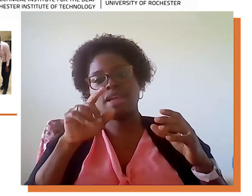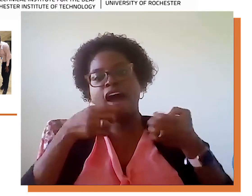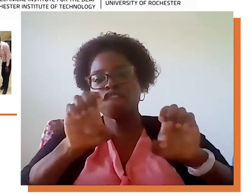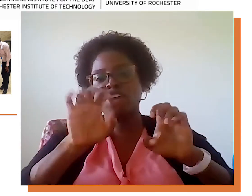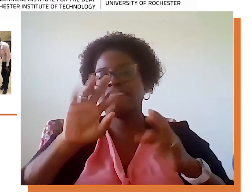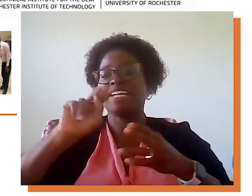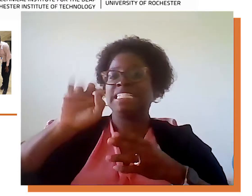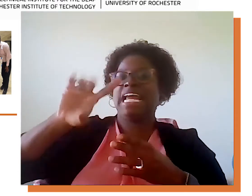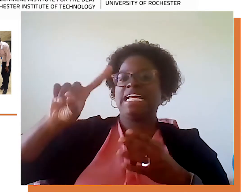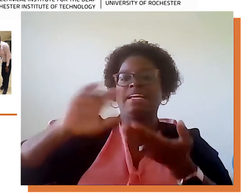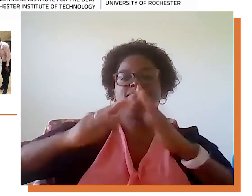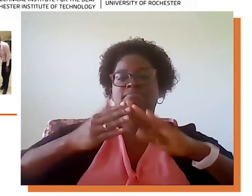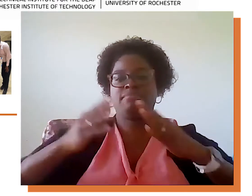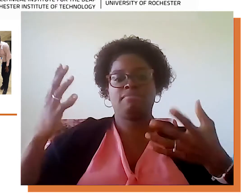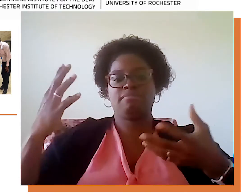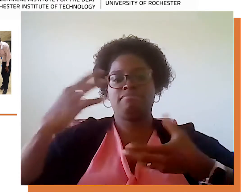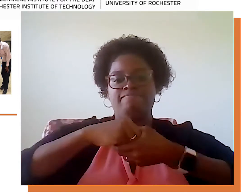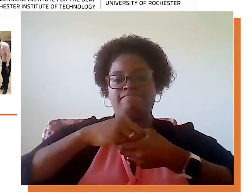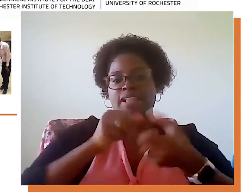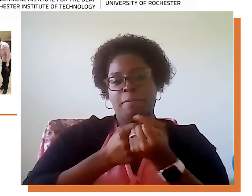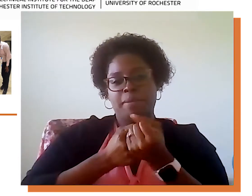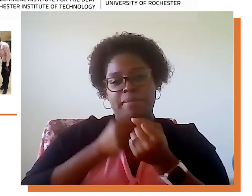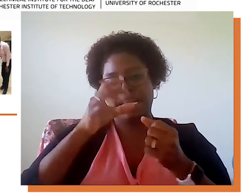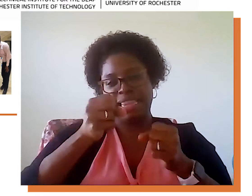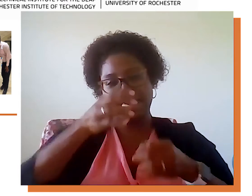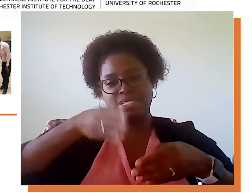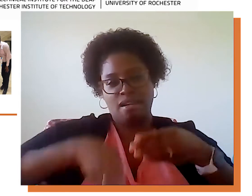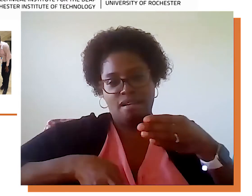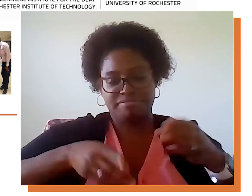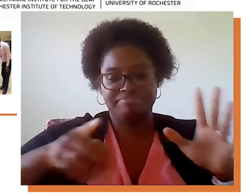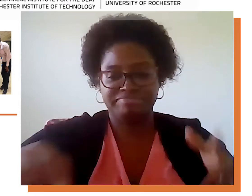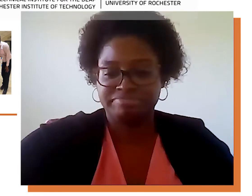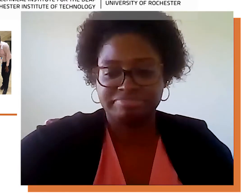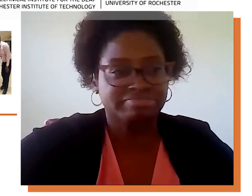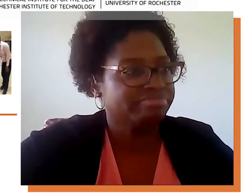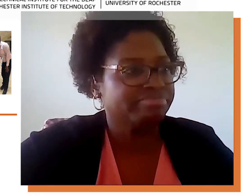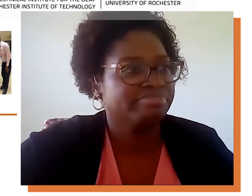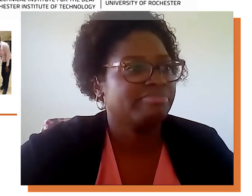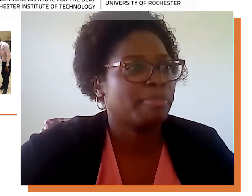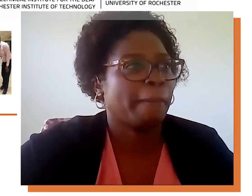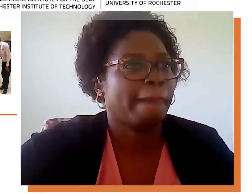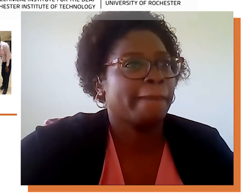get it done, and it's amazing how the N.T.I.D. village supported me through this.